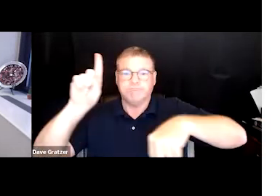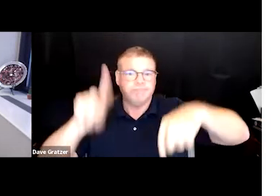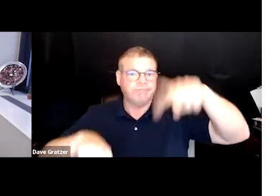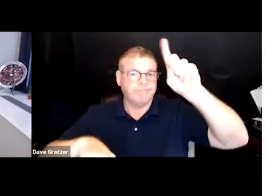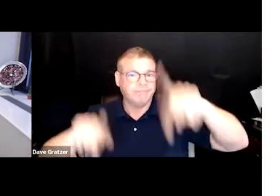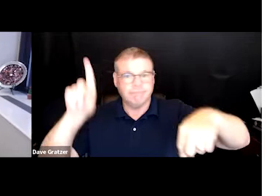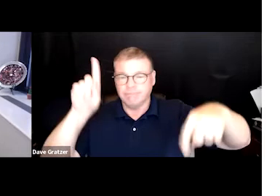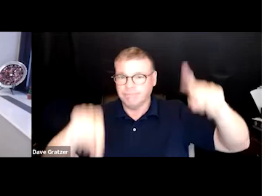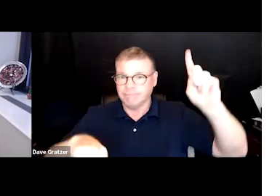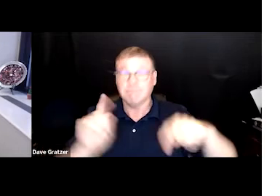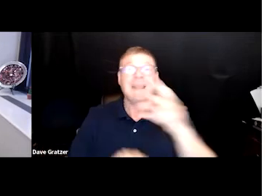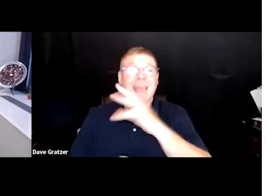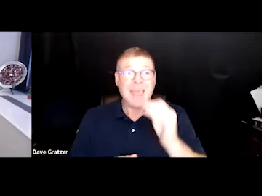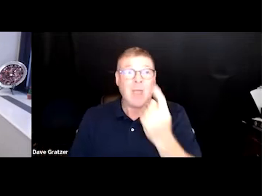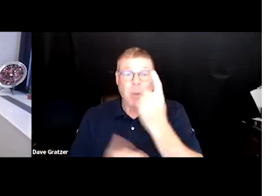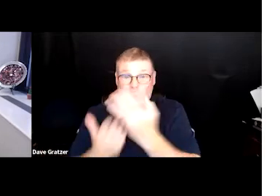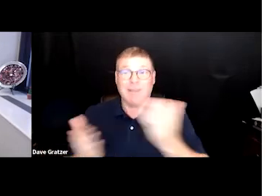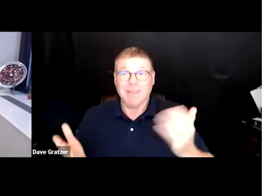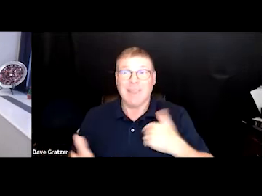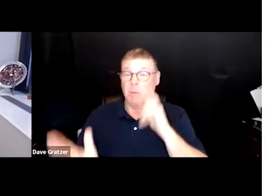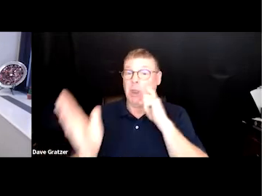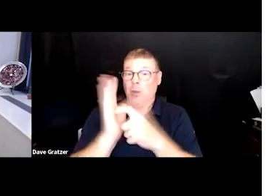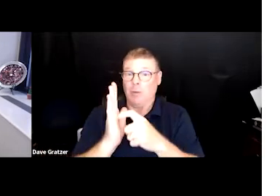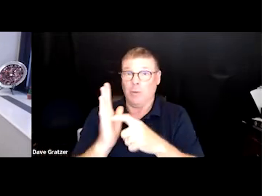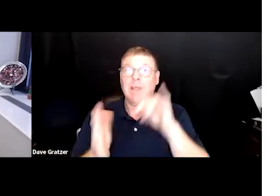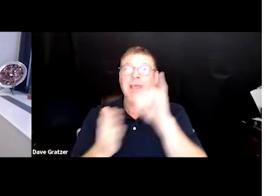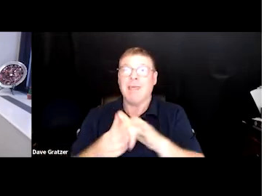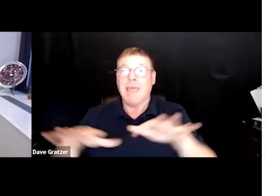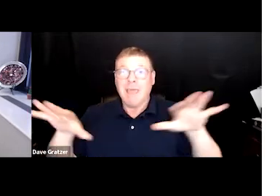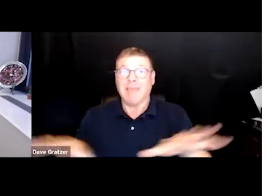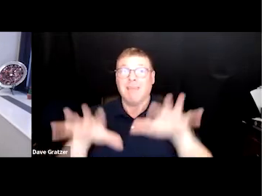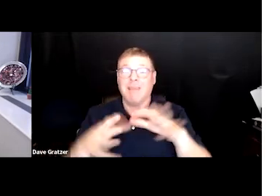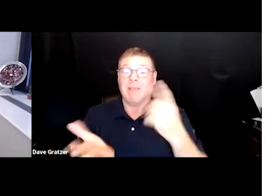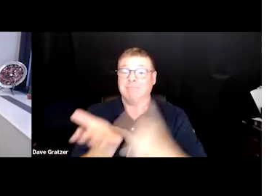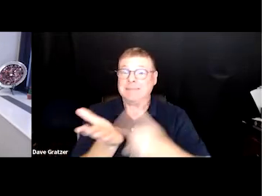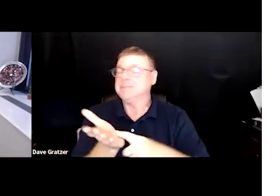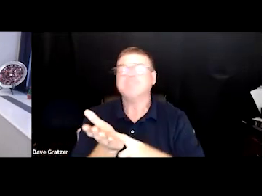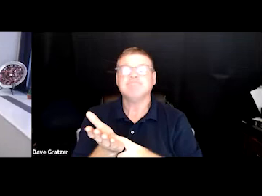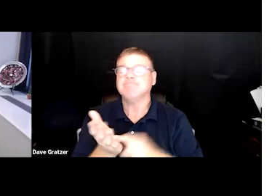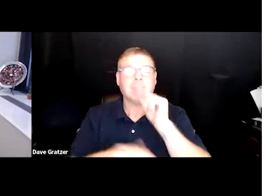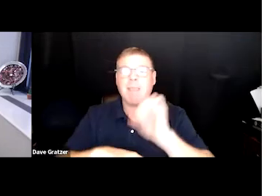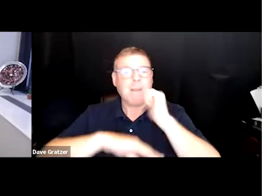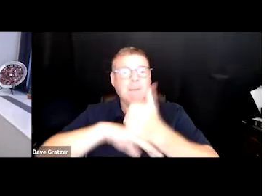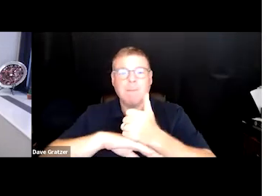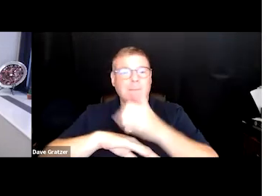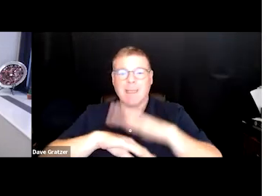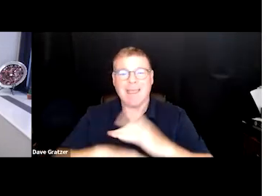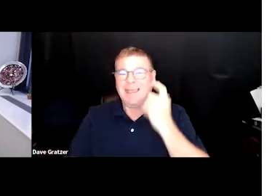And one thing that we noticed was that practices that were discussed often were not based necessarily in latest clinical guidance